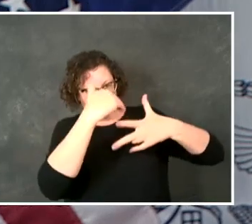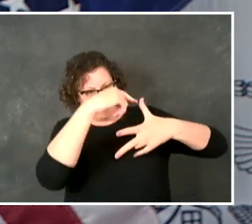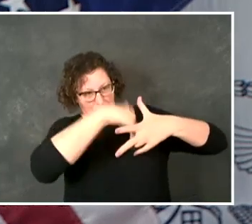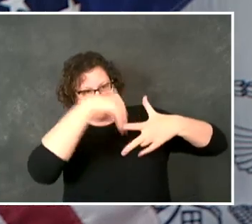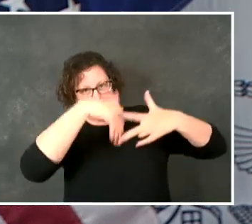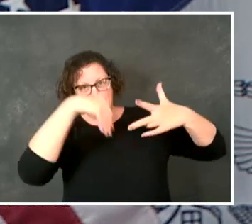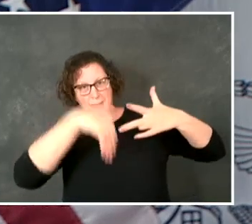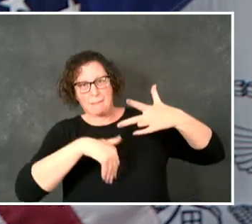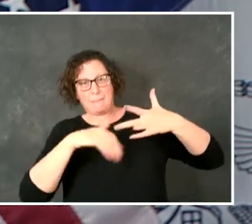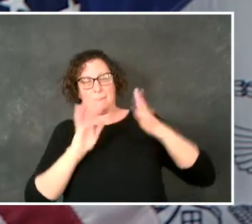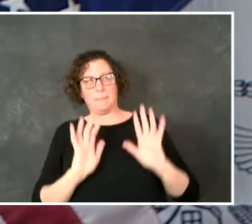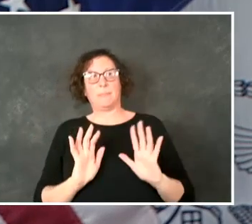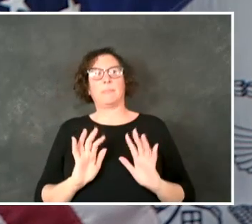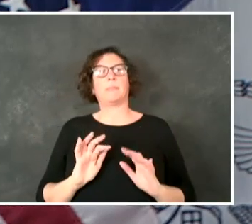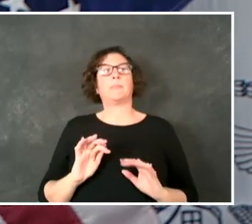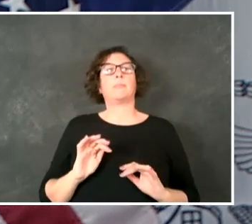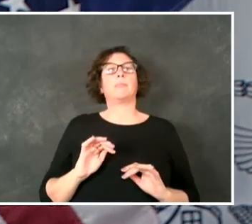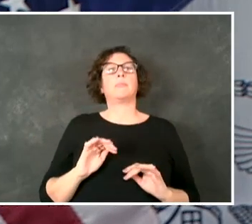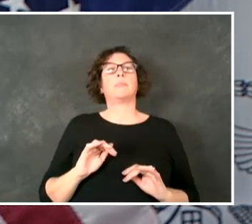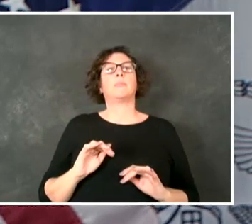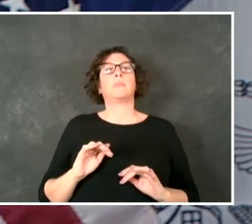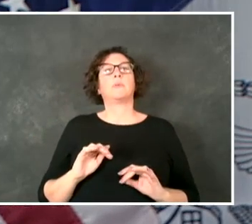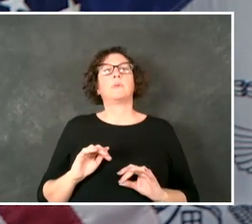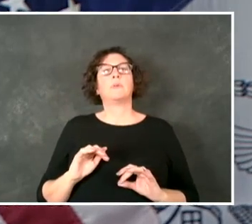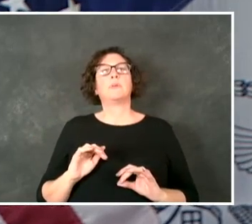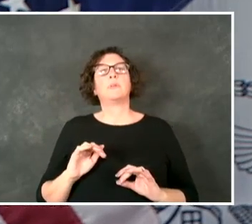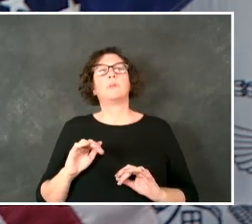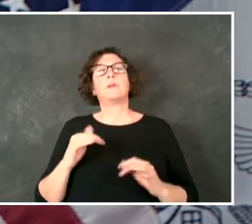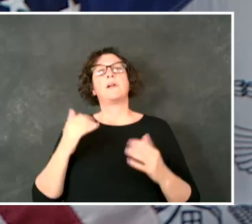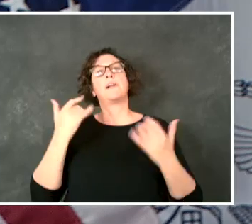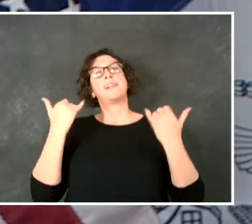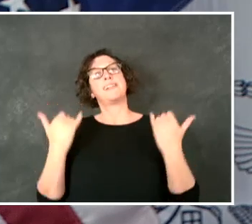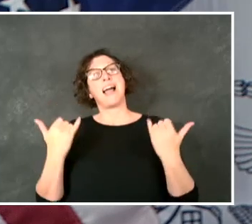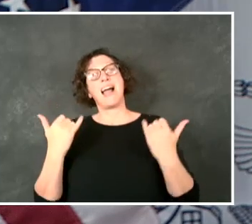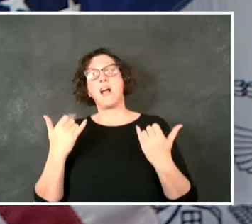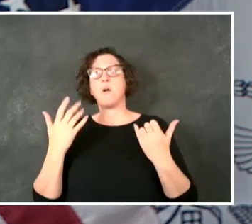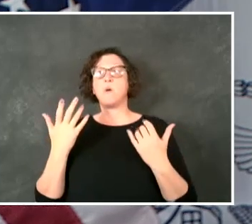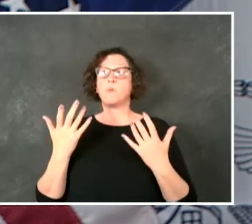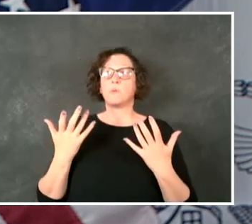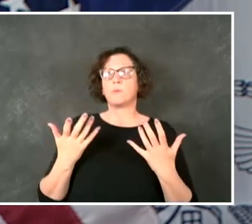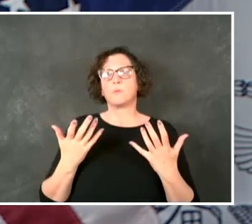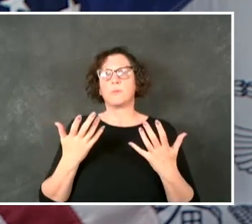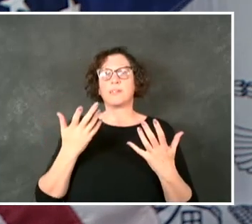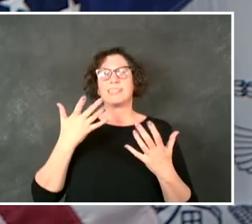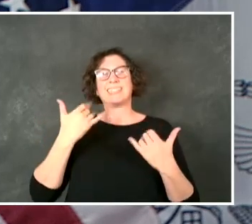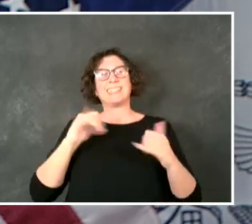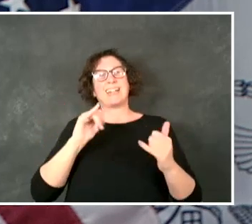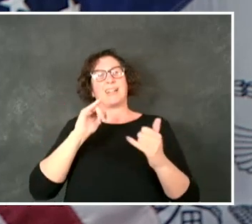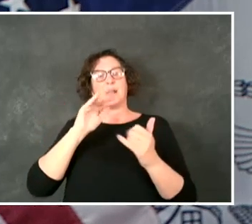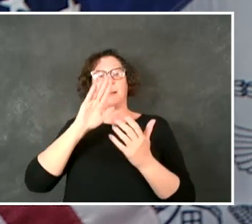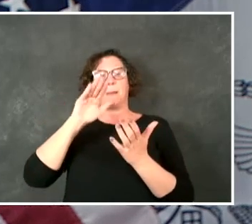WRONG. YOU GET YOUR OFOTLHOD NDA MKEA SURE IT'S SECURE BEFORE YOU GO UP TO NEXT ONE.